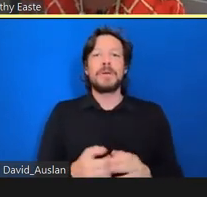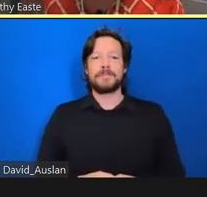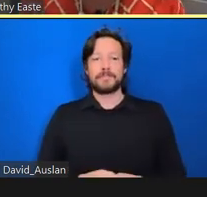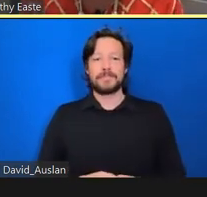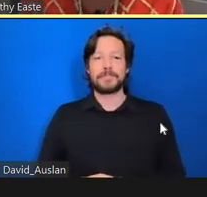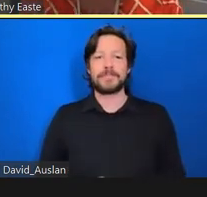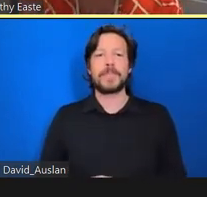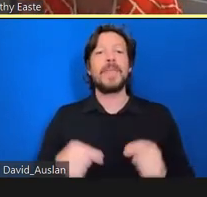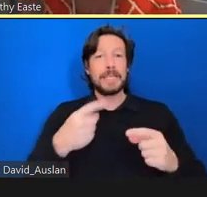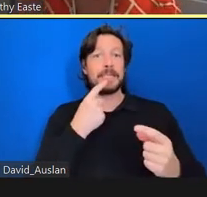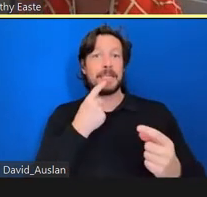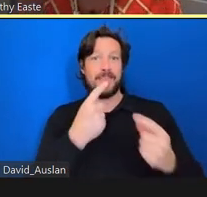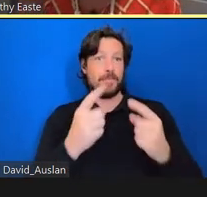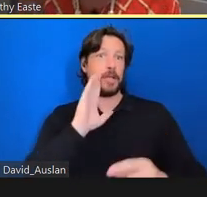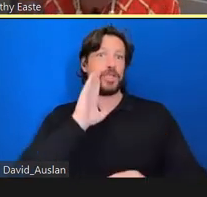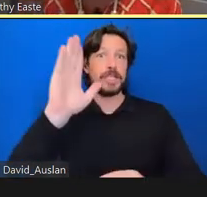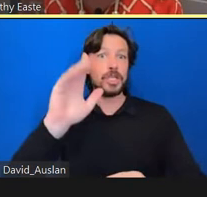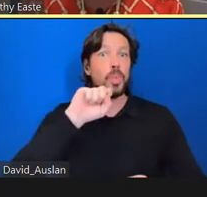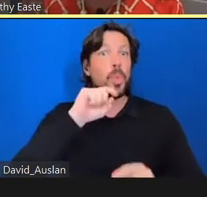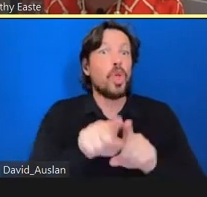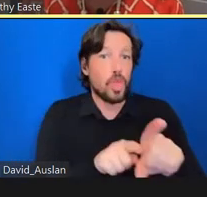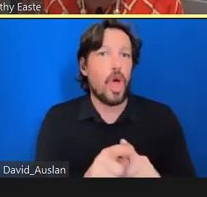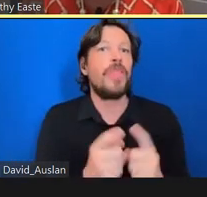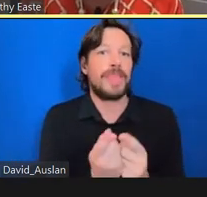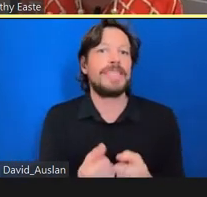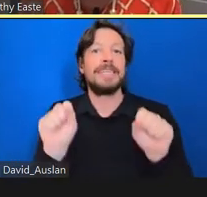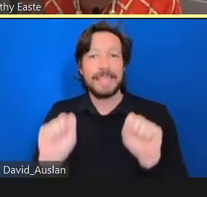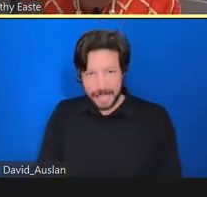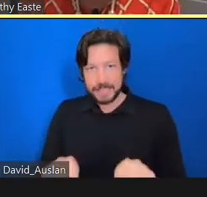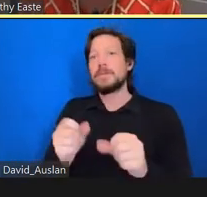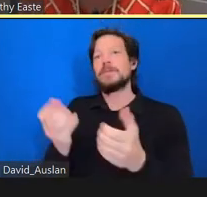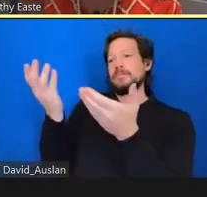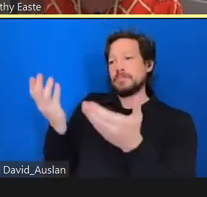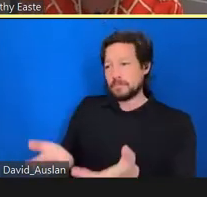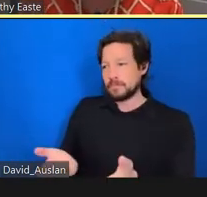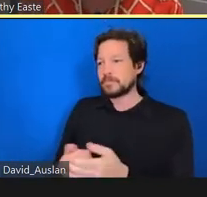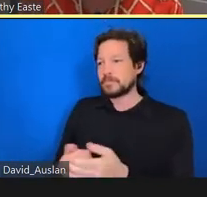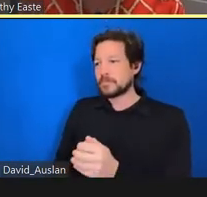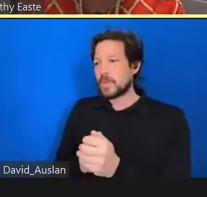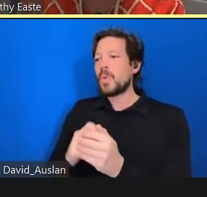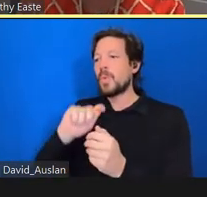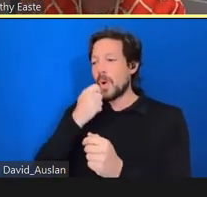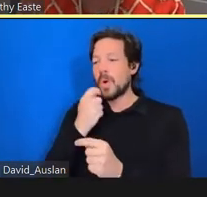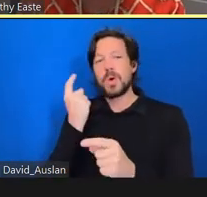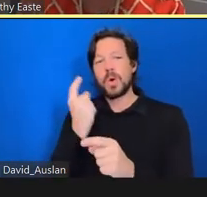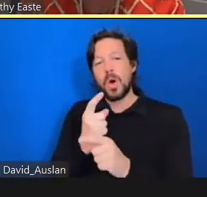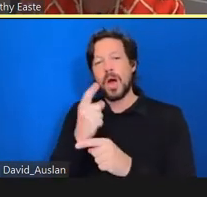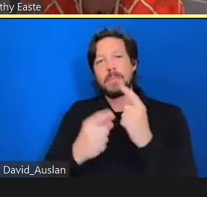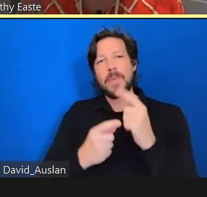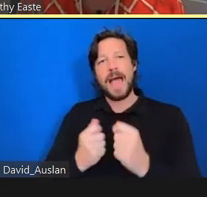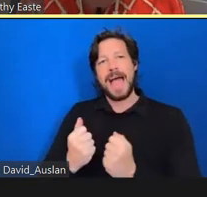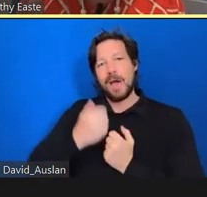this session, but what we are going to talk about is to talk about our experience as deaf people,